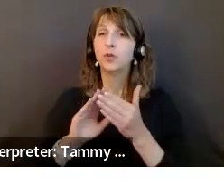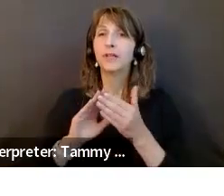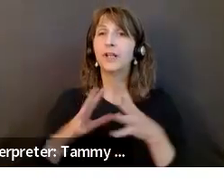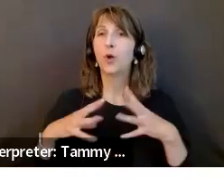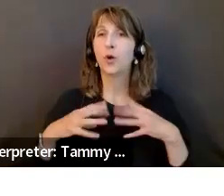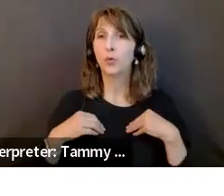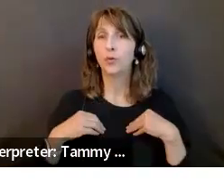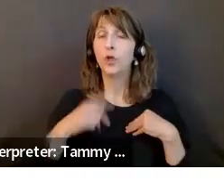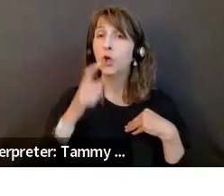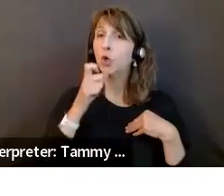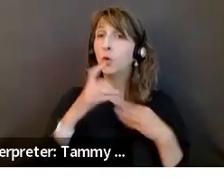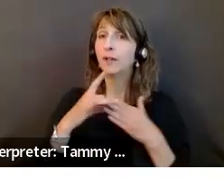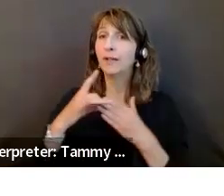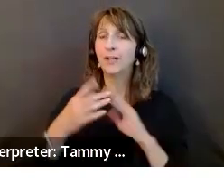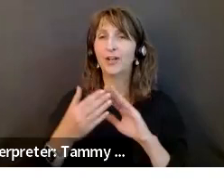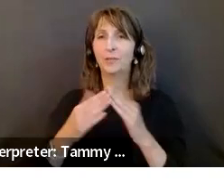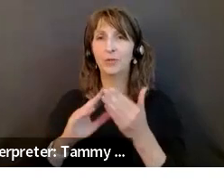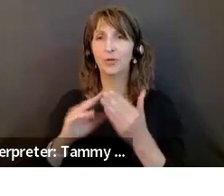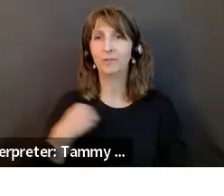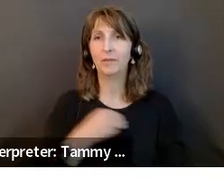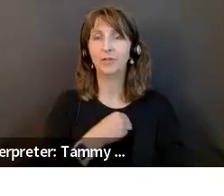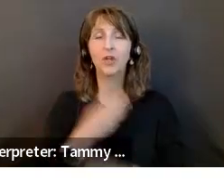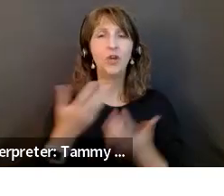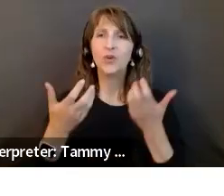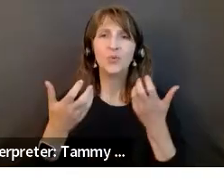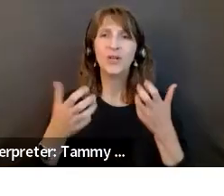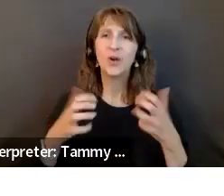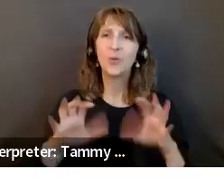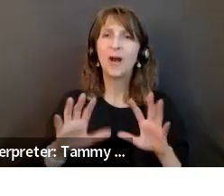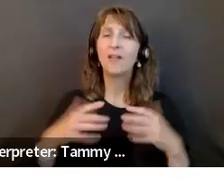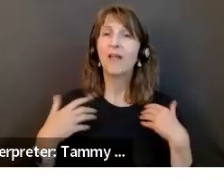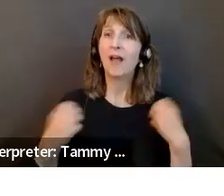We didn't want people from the health department leading these groups. We wanted our chairs to be.